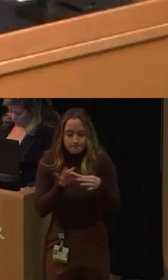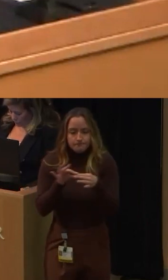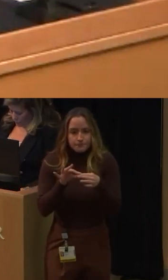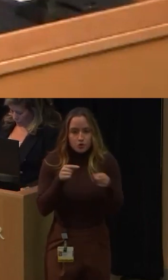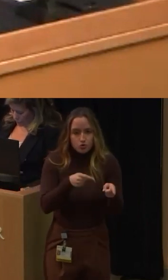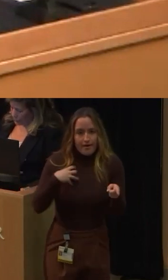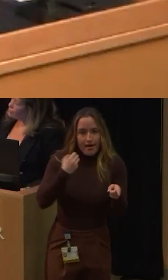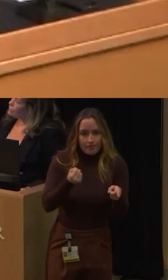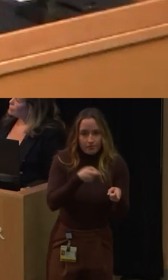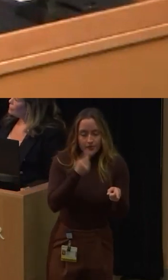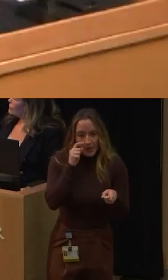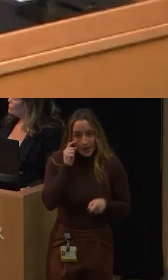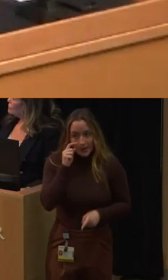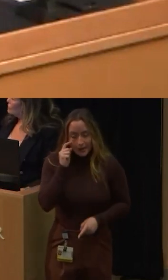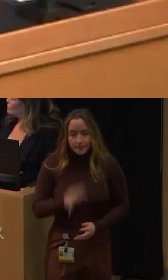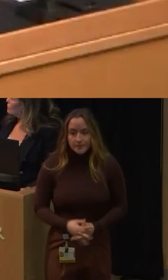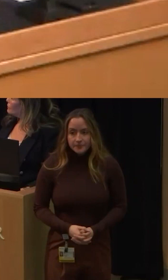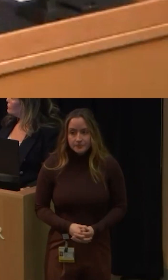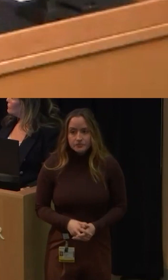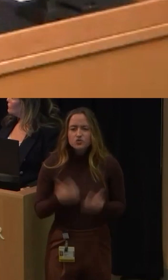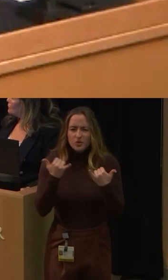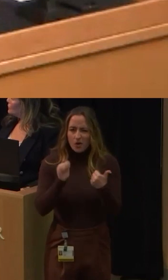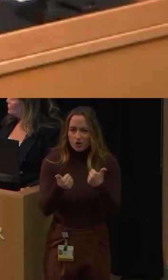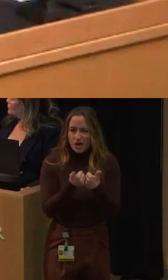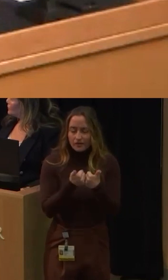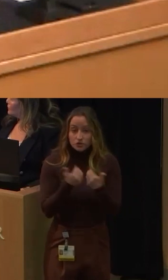with the fact that right now, as we sit here,